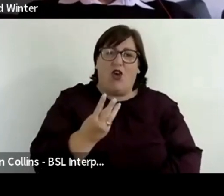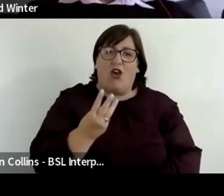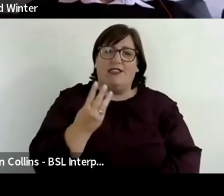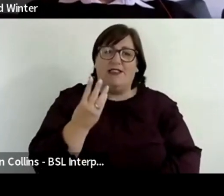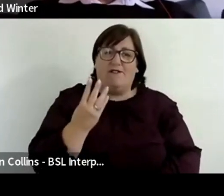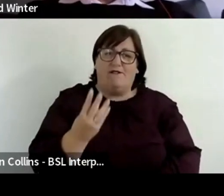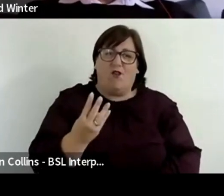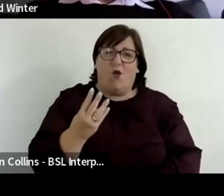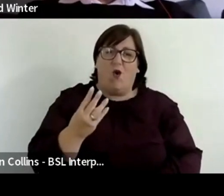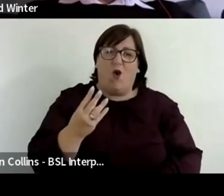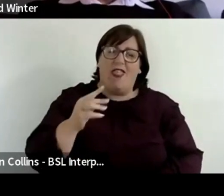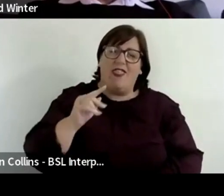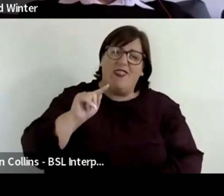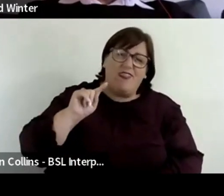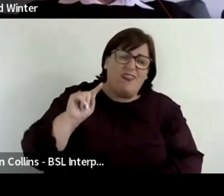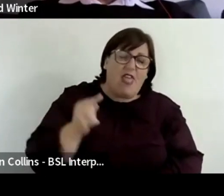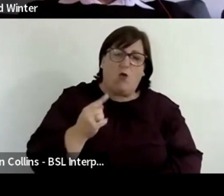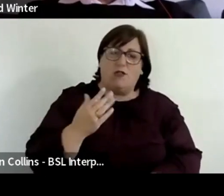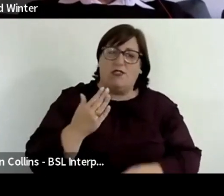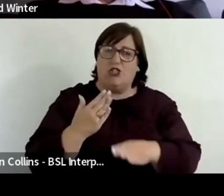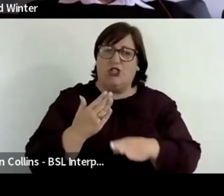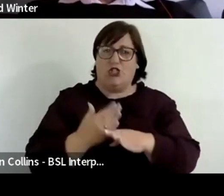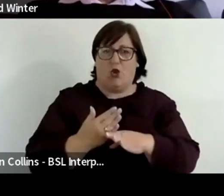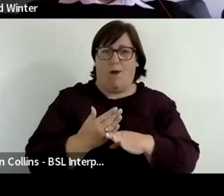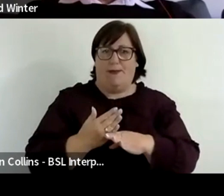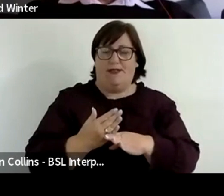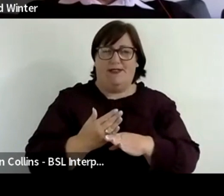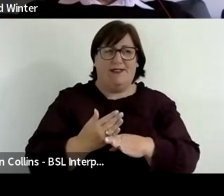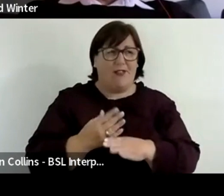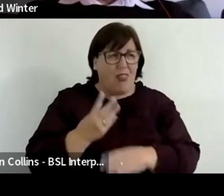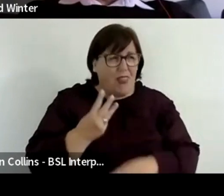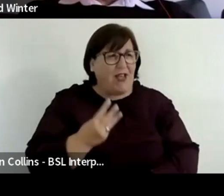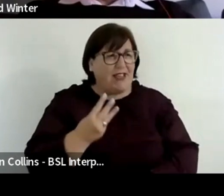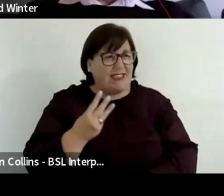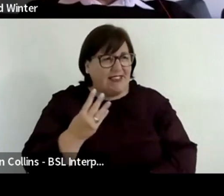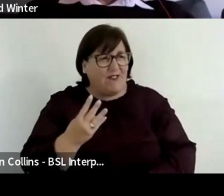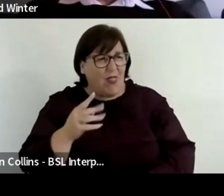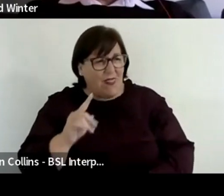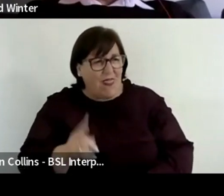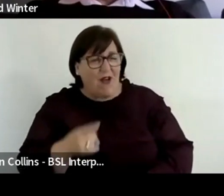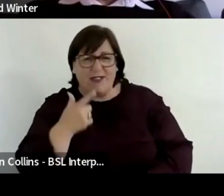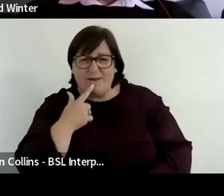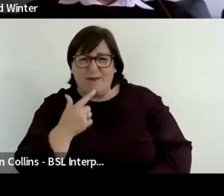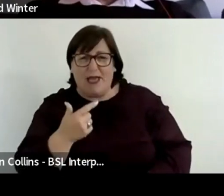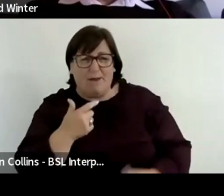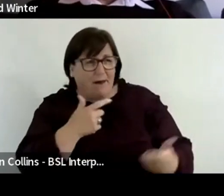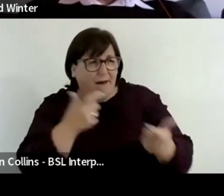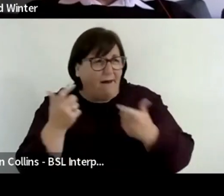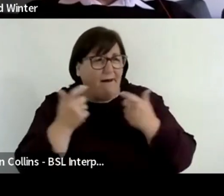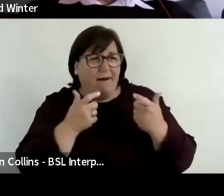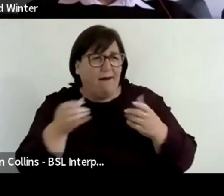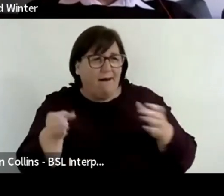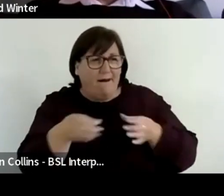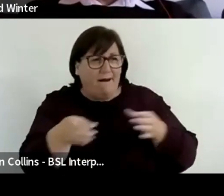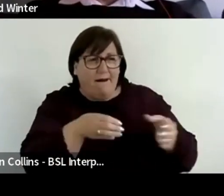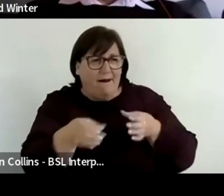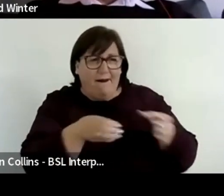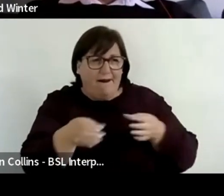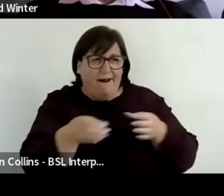So you know, HS2 are actively hiring. You can set up alerts on the Evenbreak website as well.